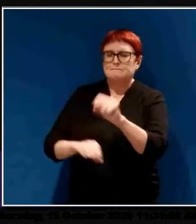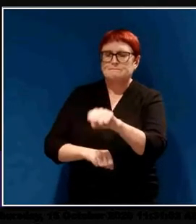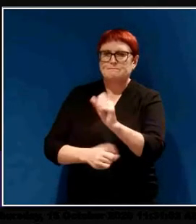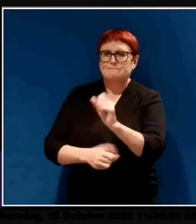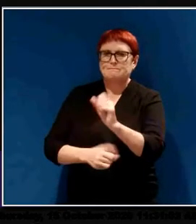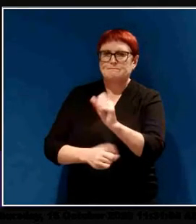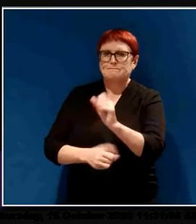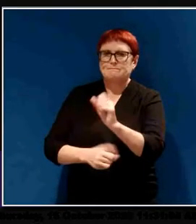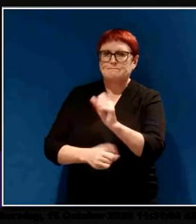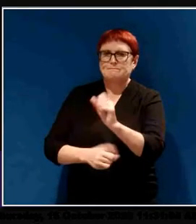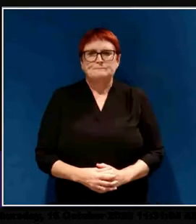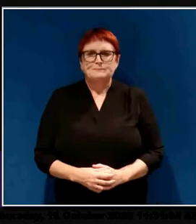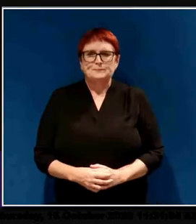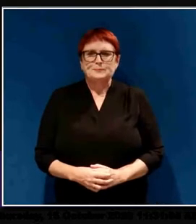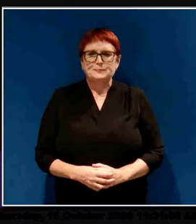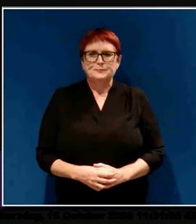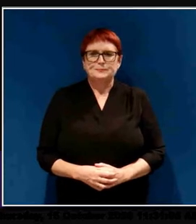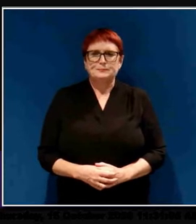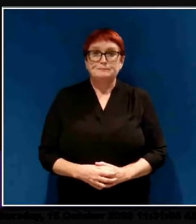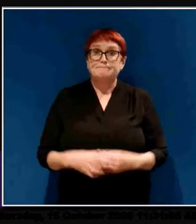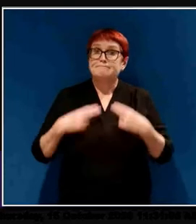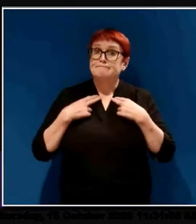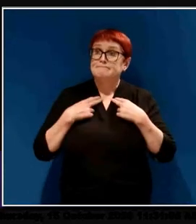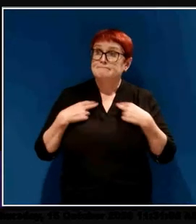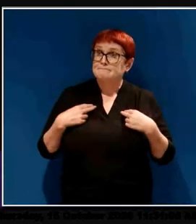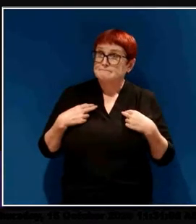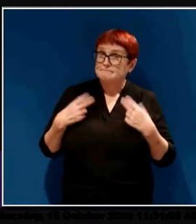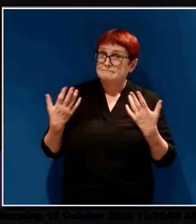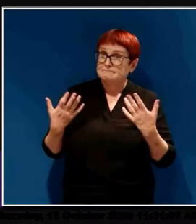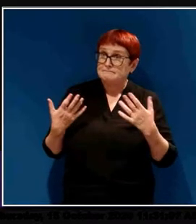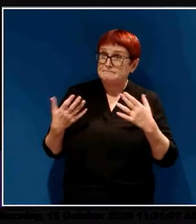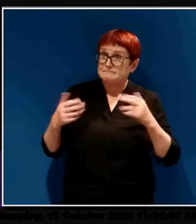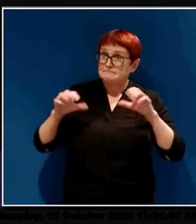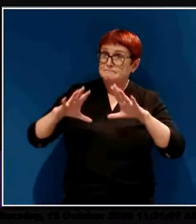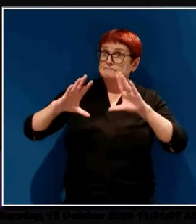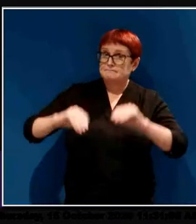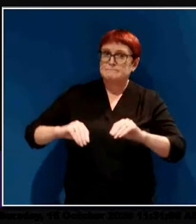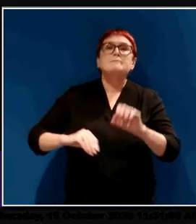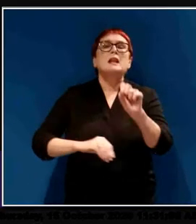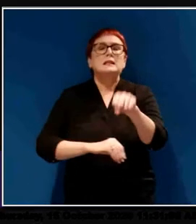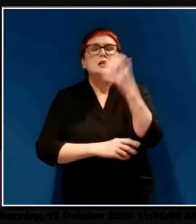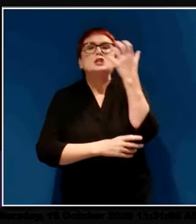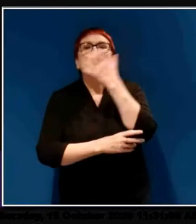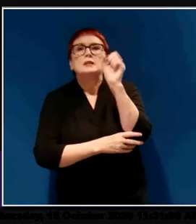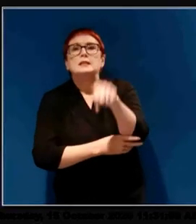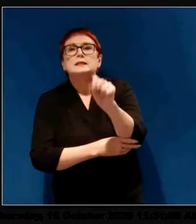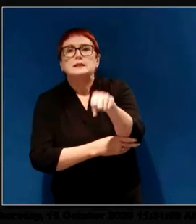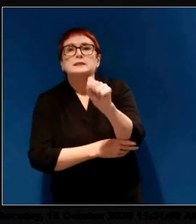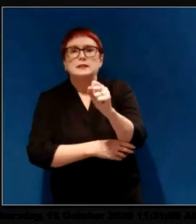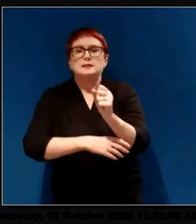Ms Bennett, shall we now take an adjournment? Yes, Chair, an adjournment will be great, thank you. 20 minutes, if that's convenient?